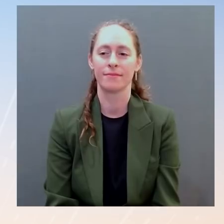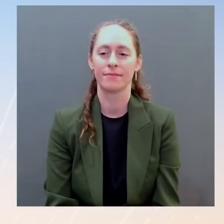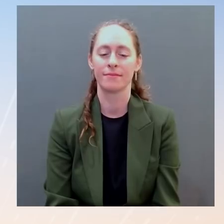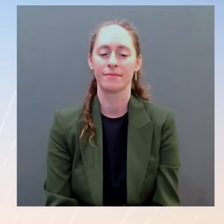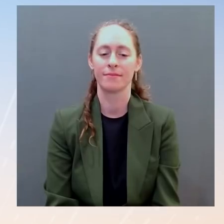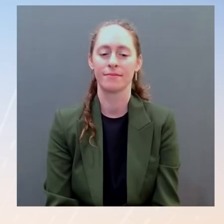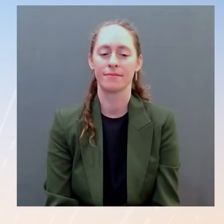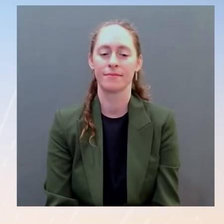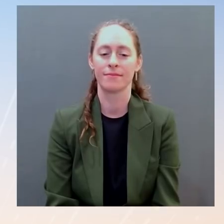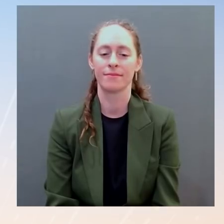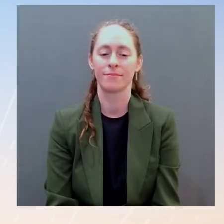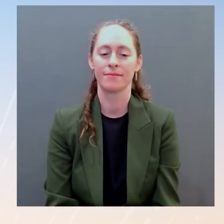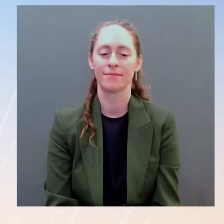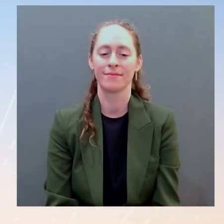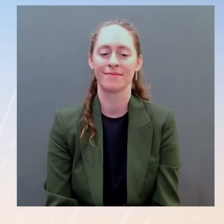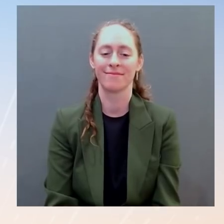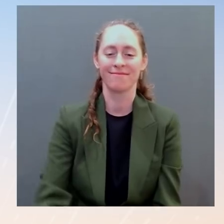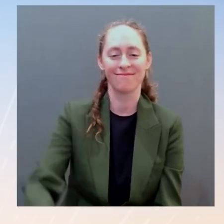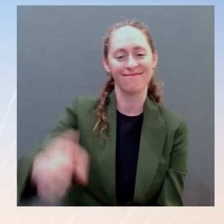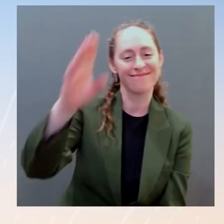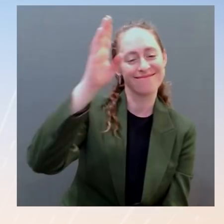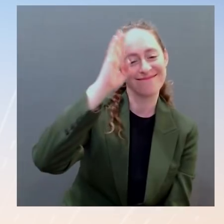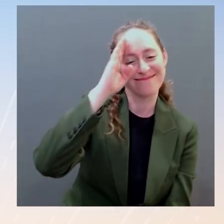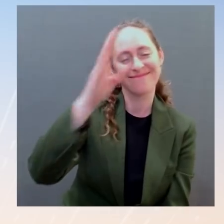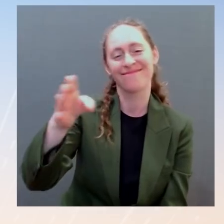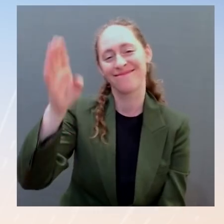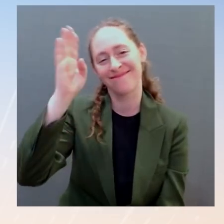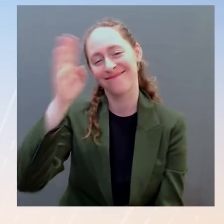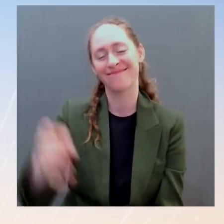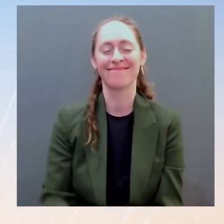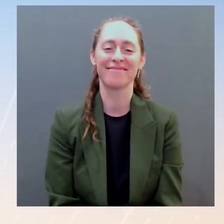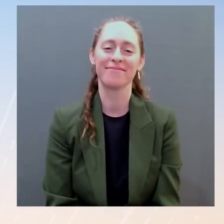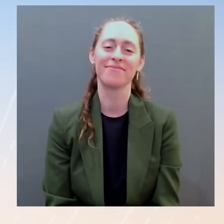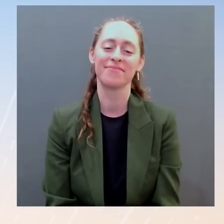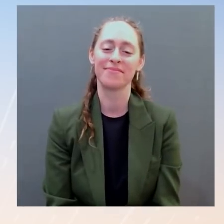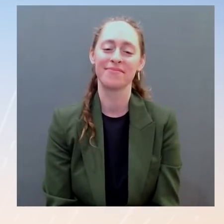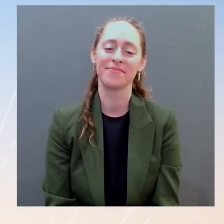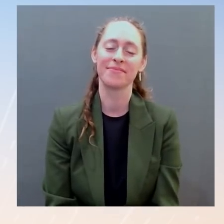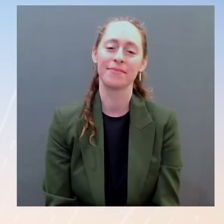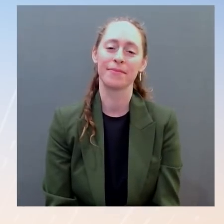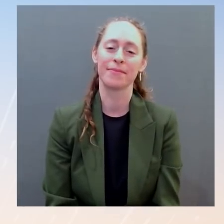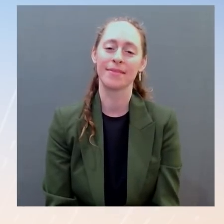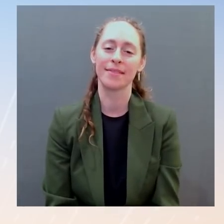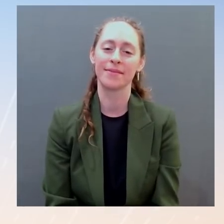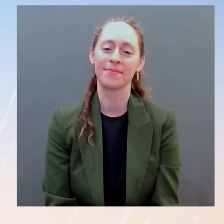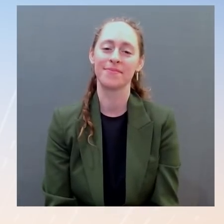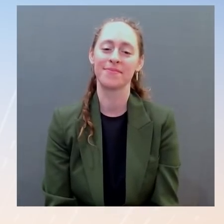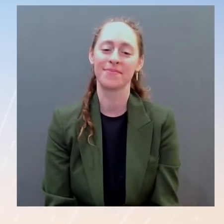Ms. Psaki: Hi, everyone. Okay. There's nothing happening in the world today, I hear --